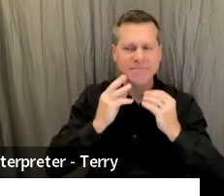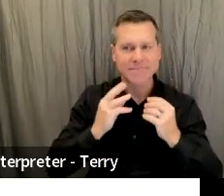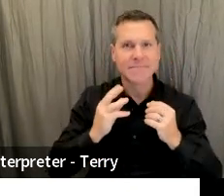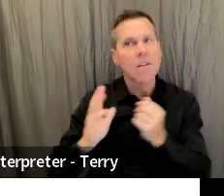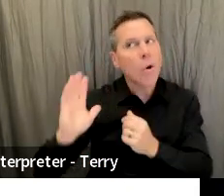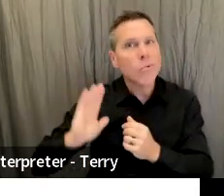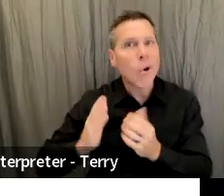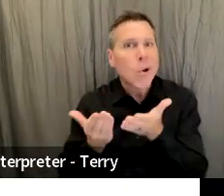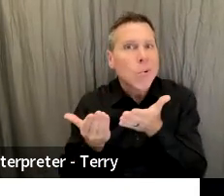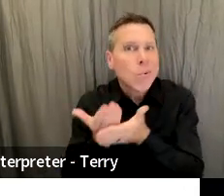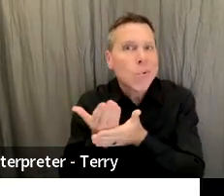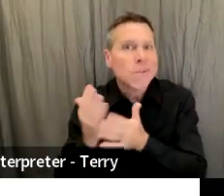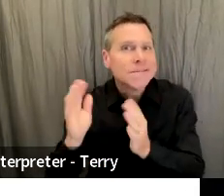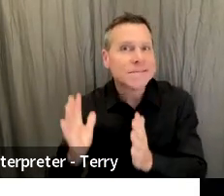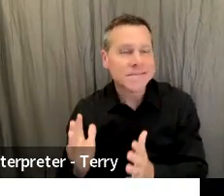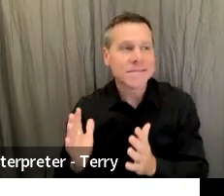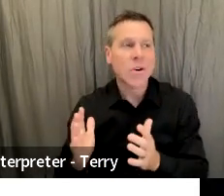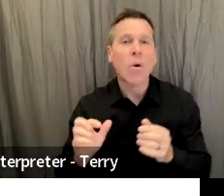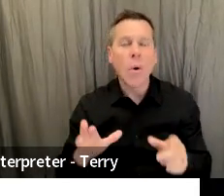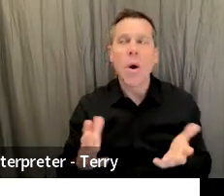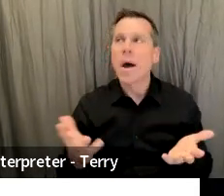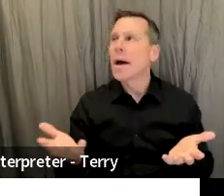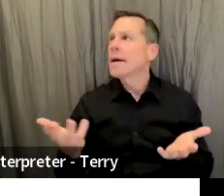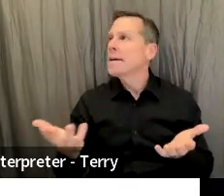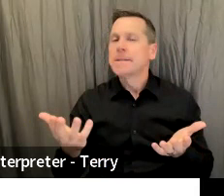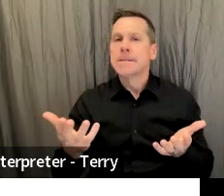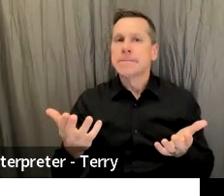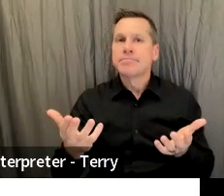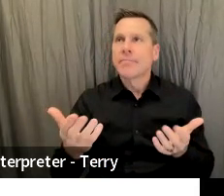or every time we were given a a new prep for a course.